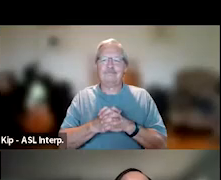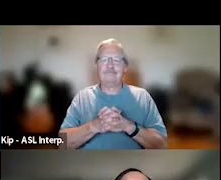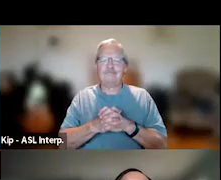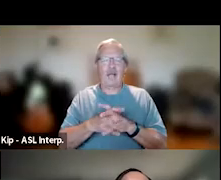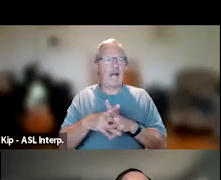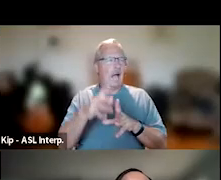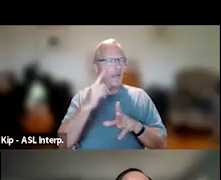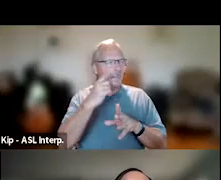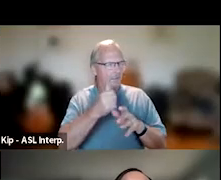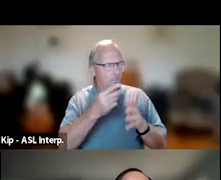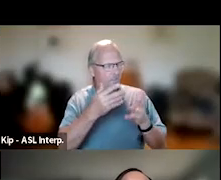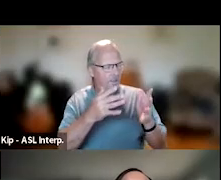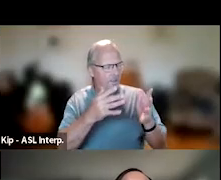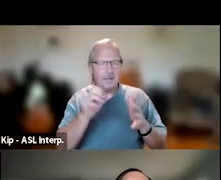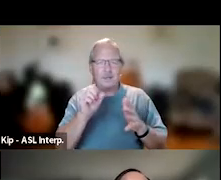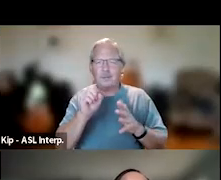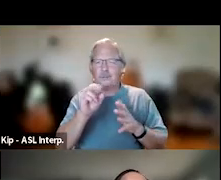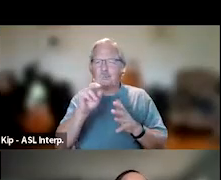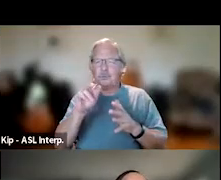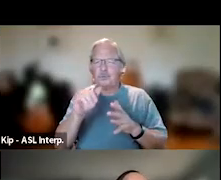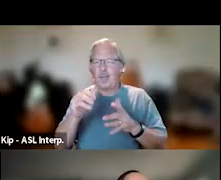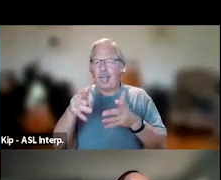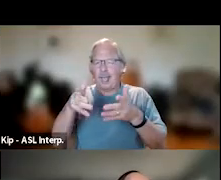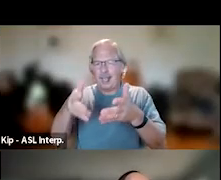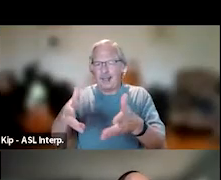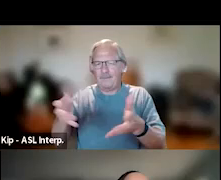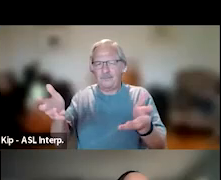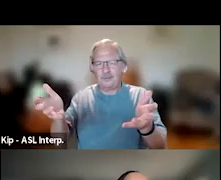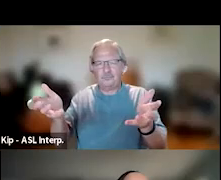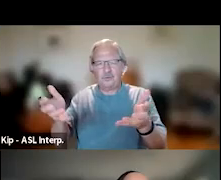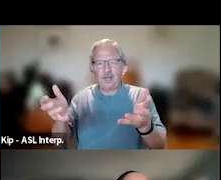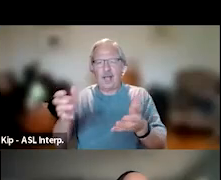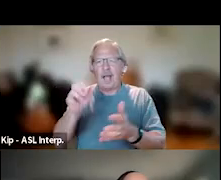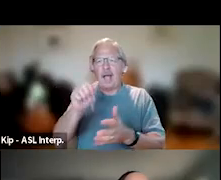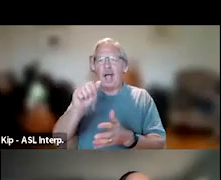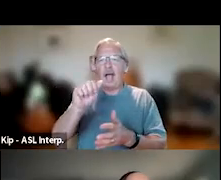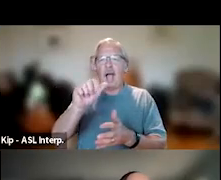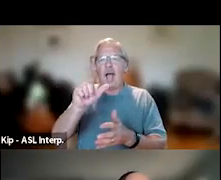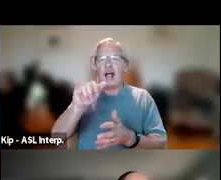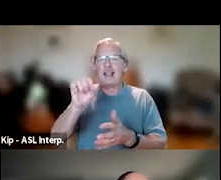I know Suzy left a message in the chat. We have Alicia behind the scenes too.